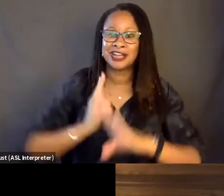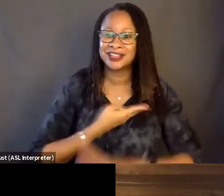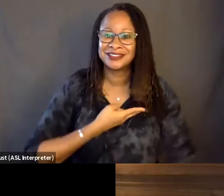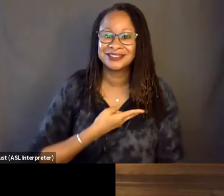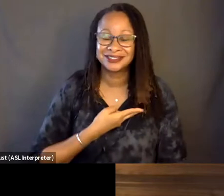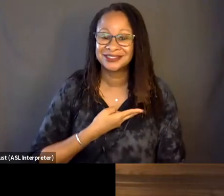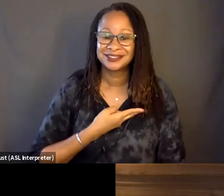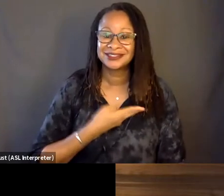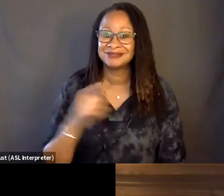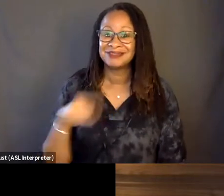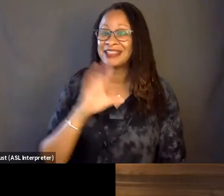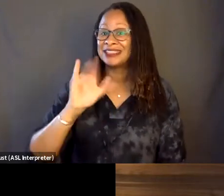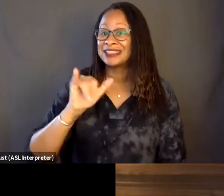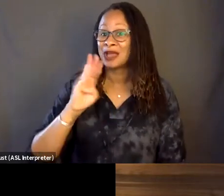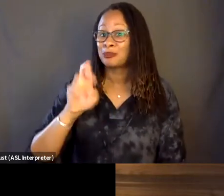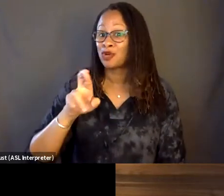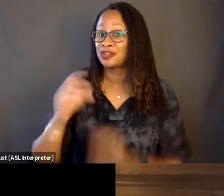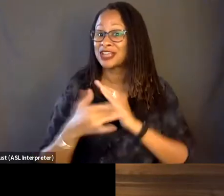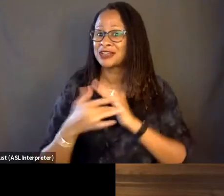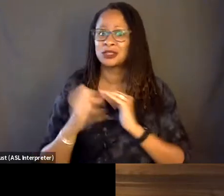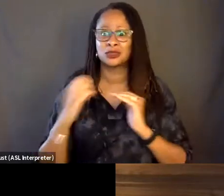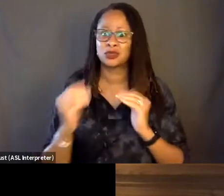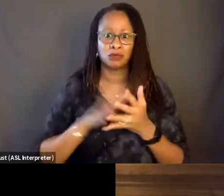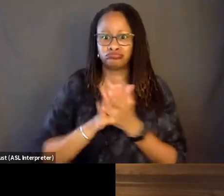And these cyber technologies, which are now so pervasive,